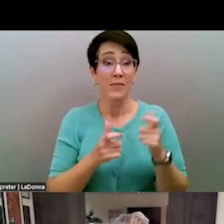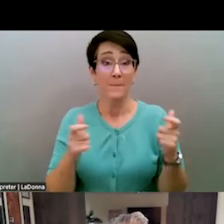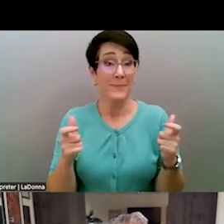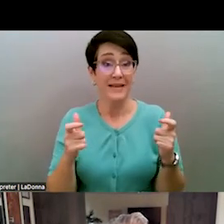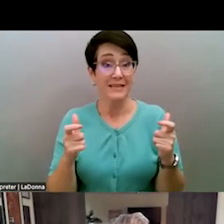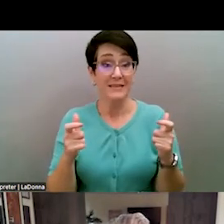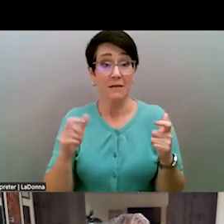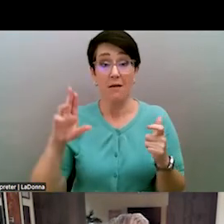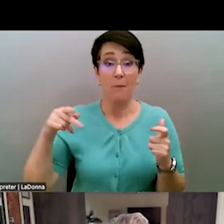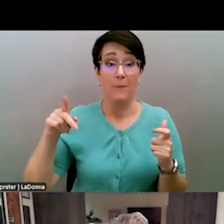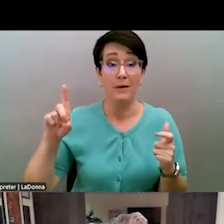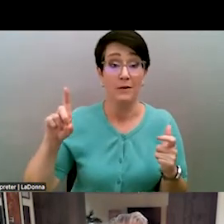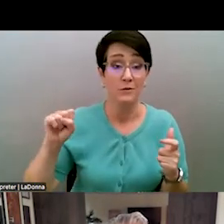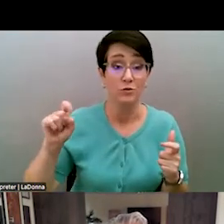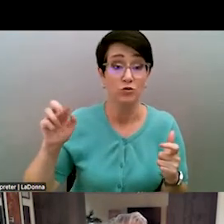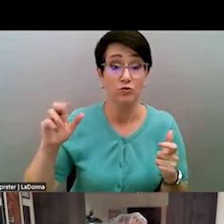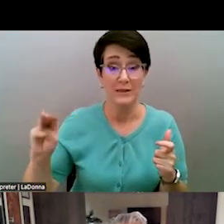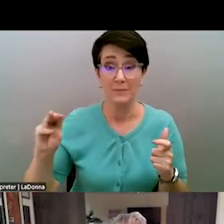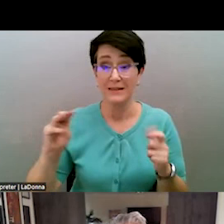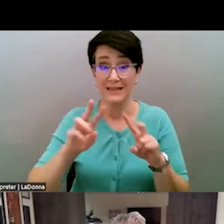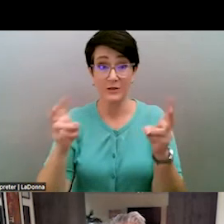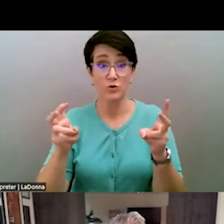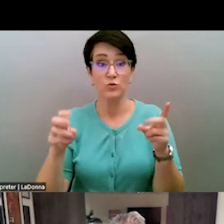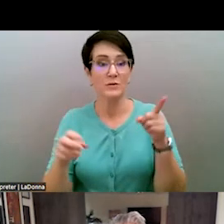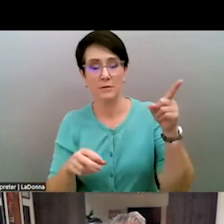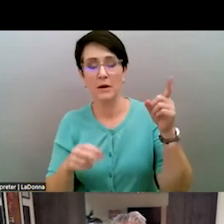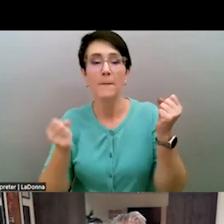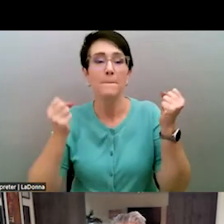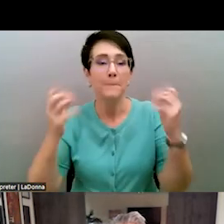FACTORS, ADDRESSING THE FACT THAT PEOPLE ARE FEARFUL. WILL NOT.